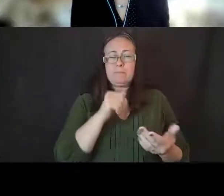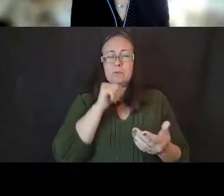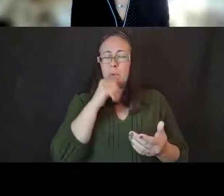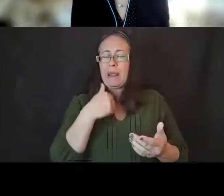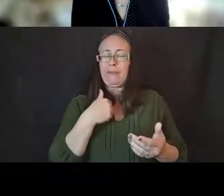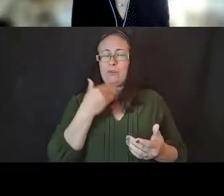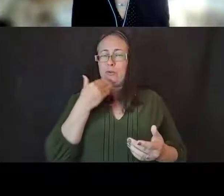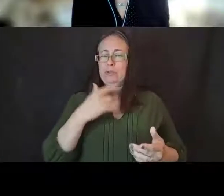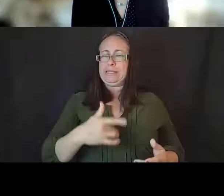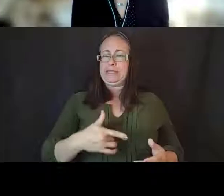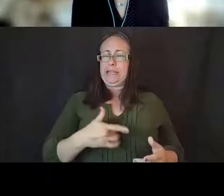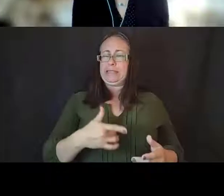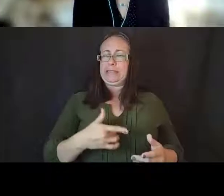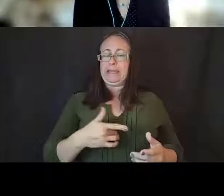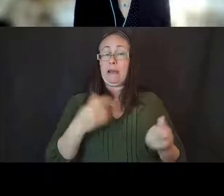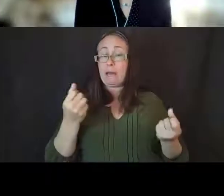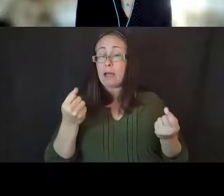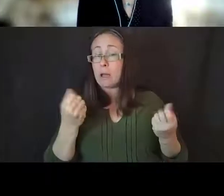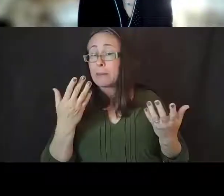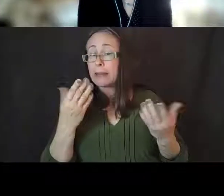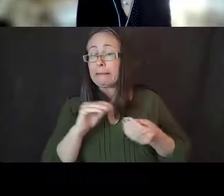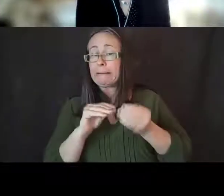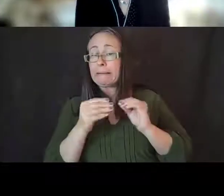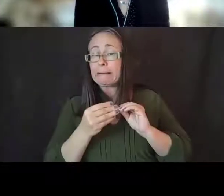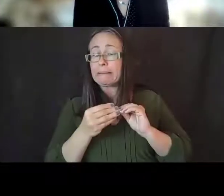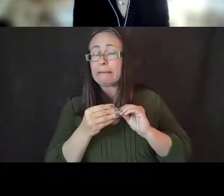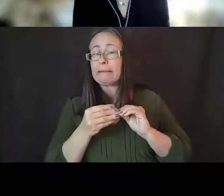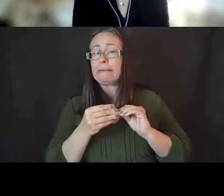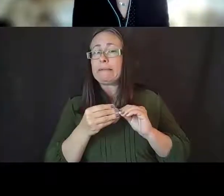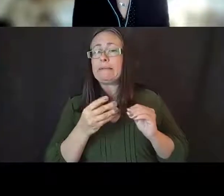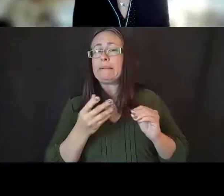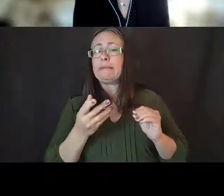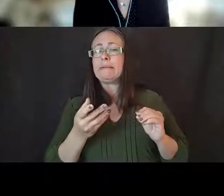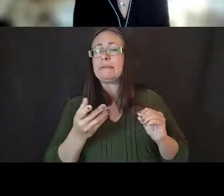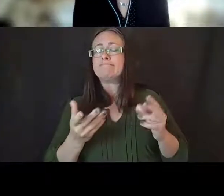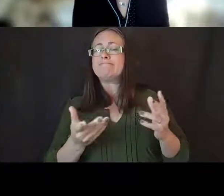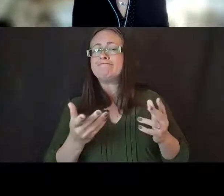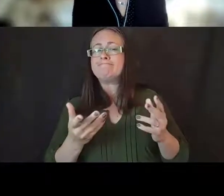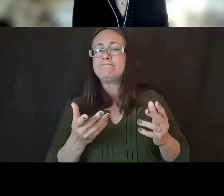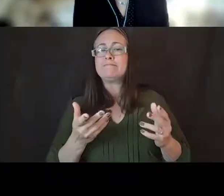of how many exactly were they talking about. So I would say that those studies